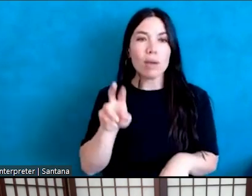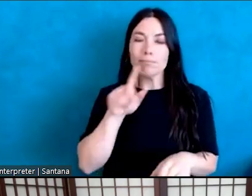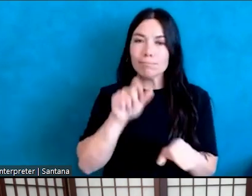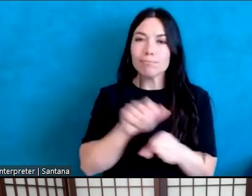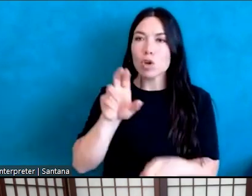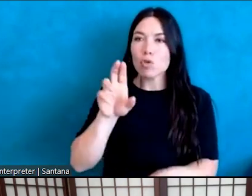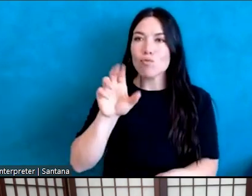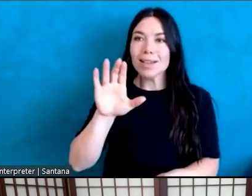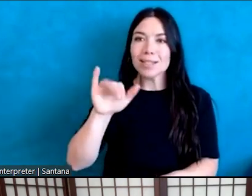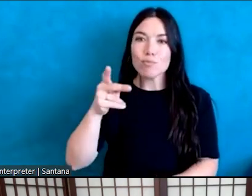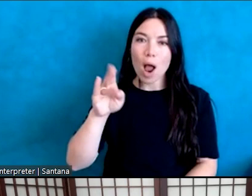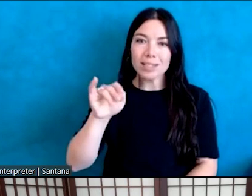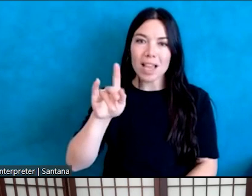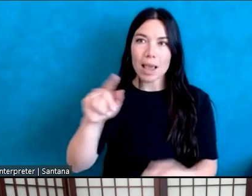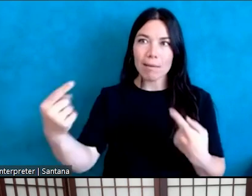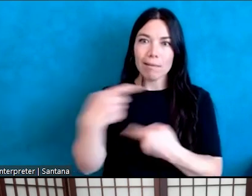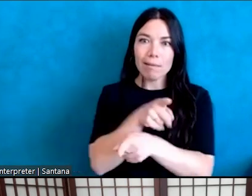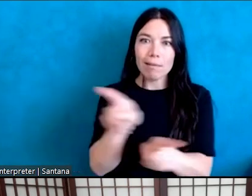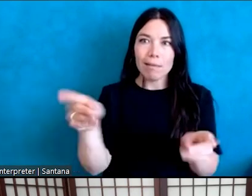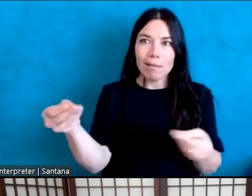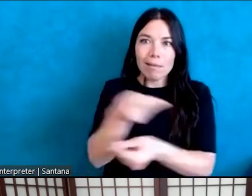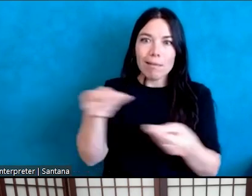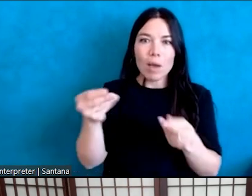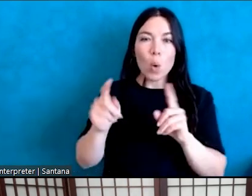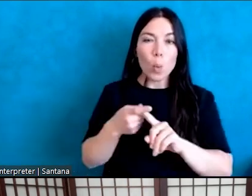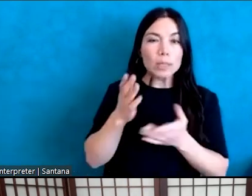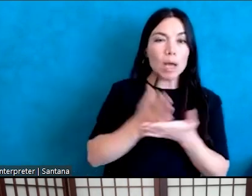As often occurs when categories and labels are uncritically employed.